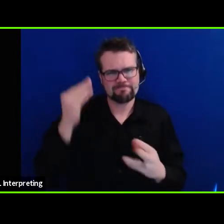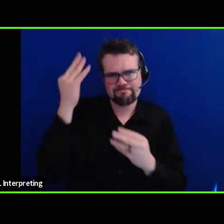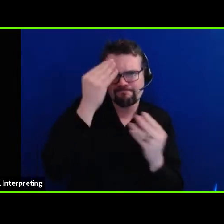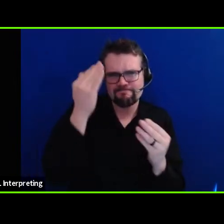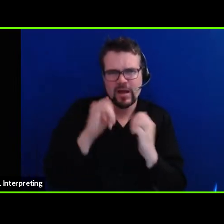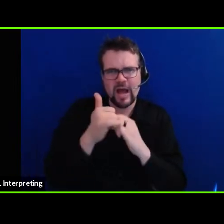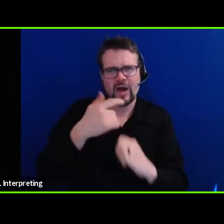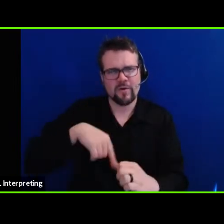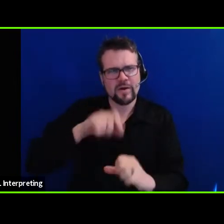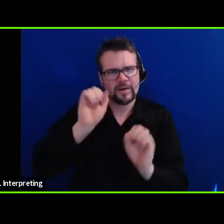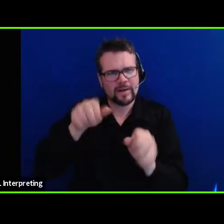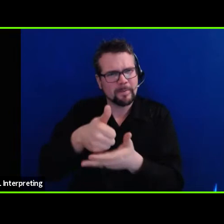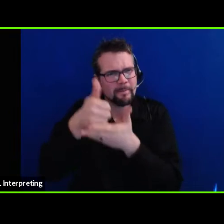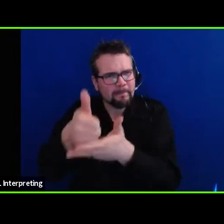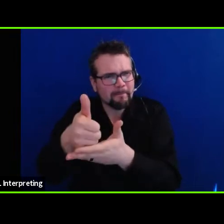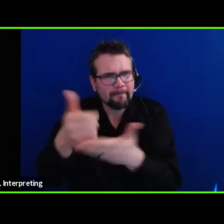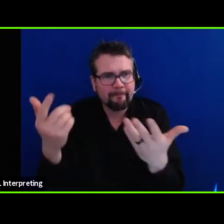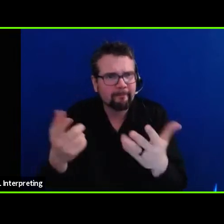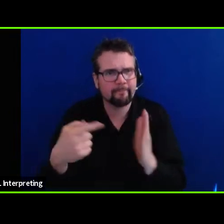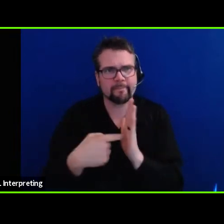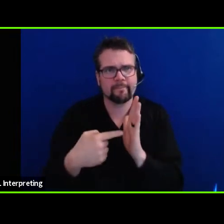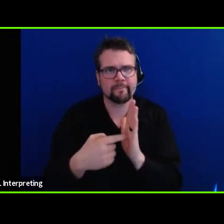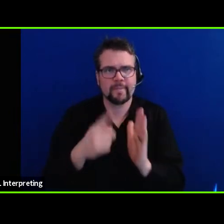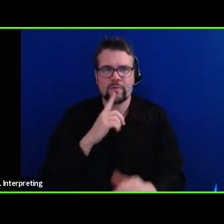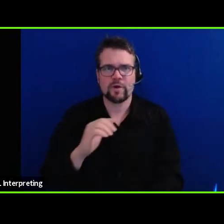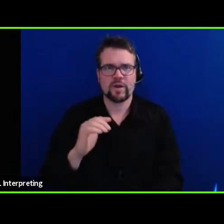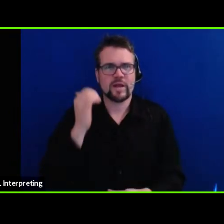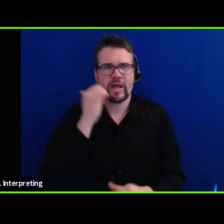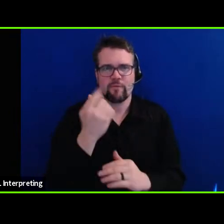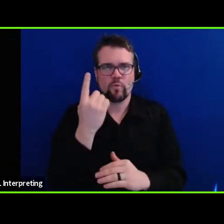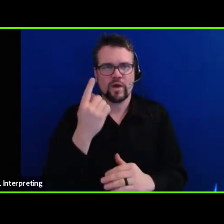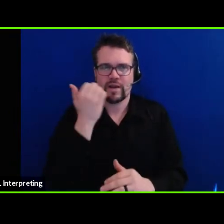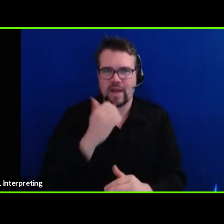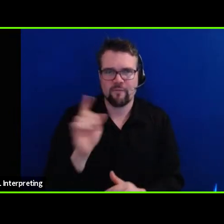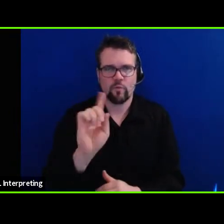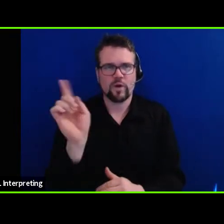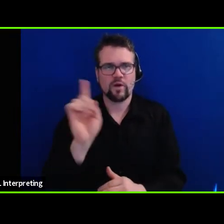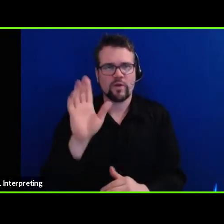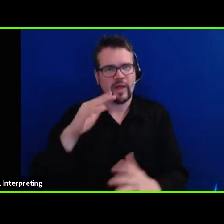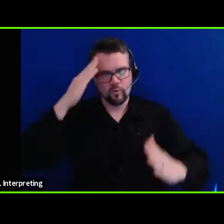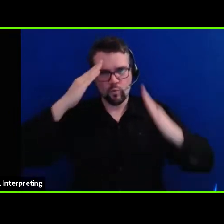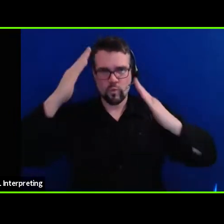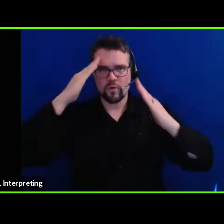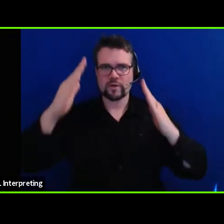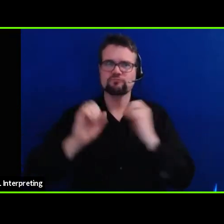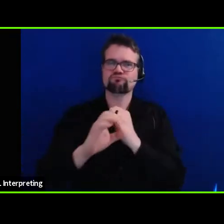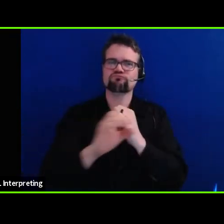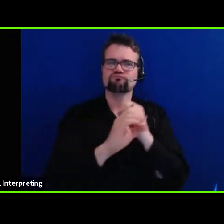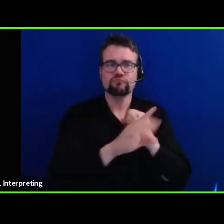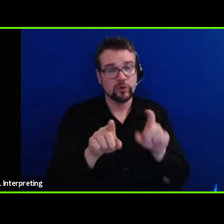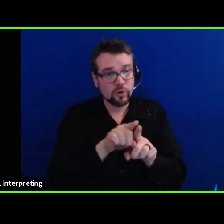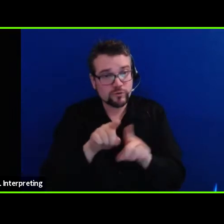DIFFERENCE SUCH AS THROUGH OUR EVERYONE EVERYWHERE AWARENESS CAMPAIGN AS WELL AS OUR SCHOOL PROGRAM AND AMBASSADOR